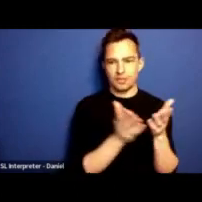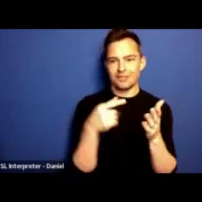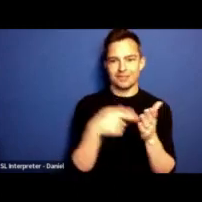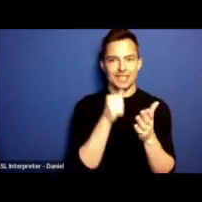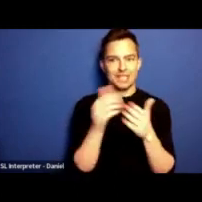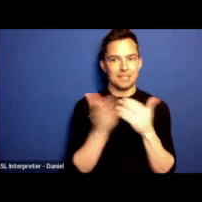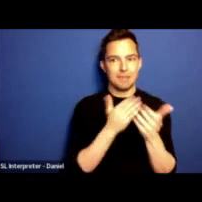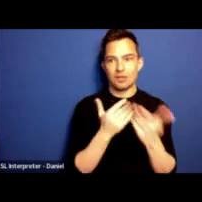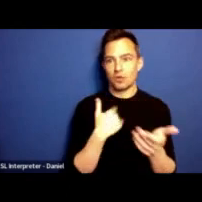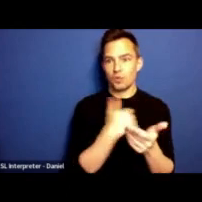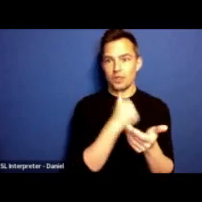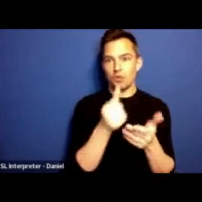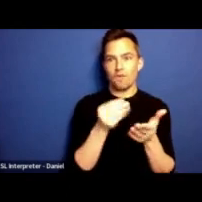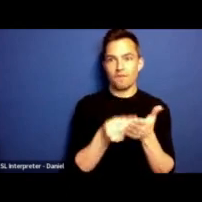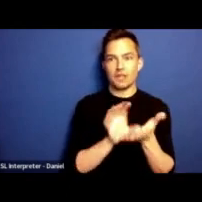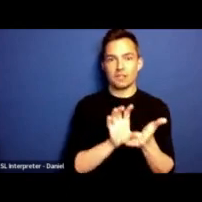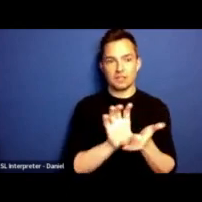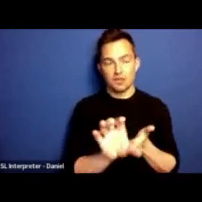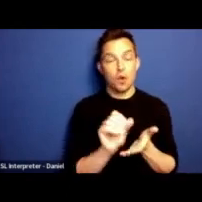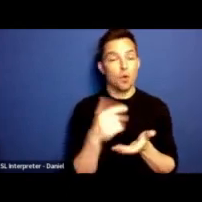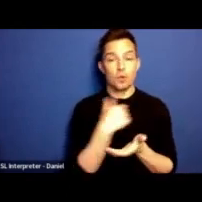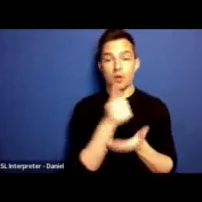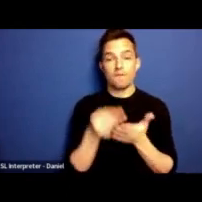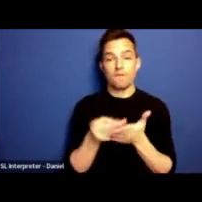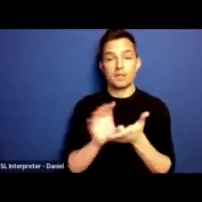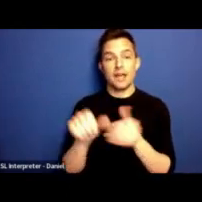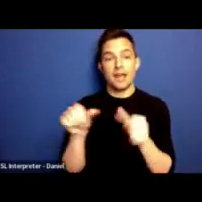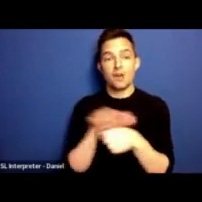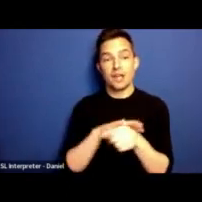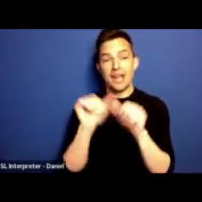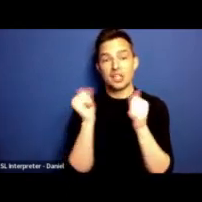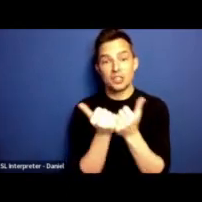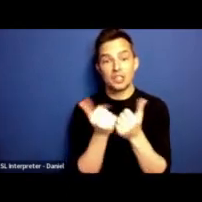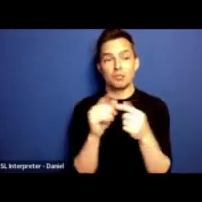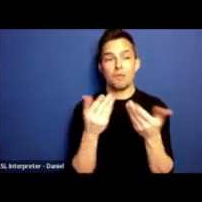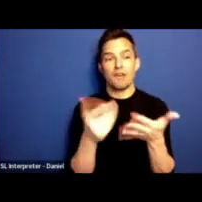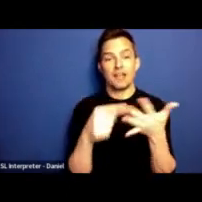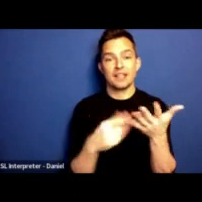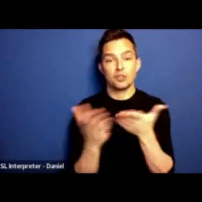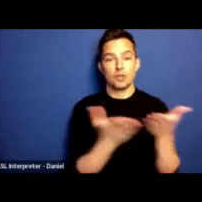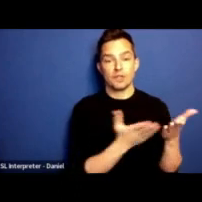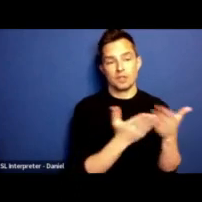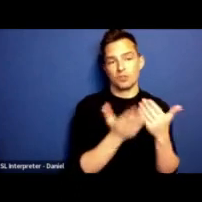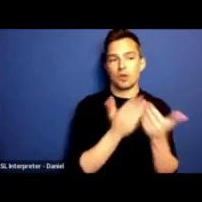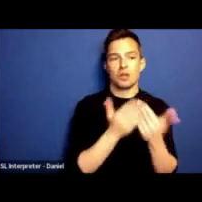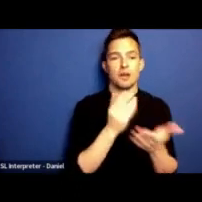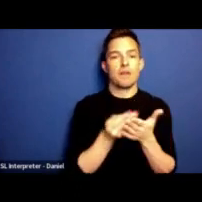that we don't fund or that we don't find area agencies to provide the services, regardless of the funding stream. They are